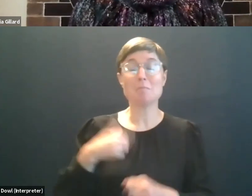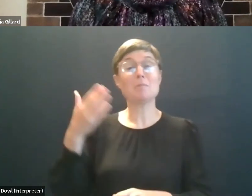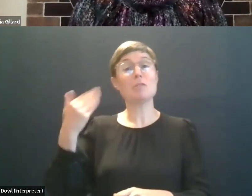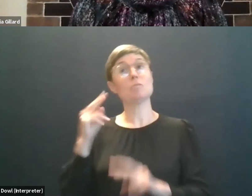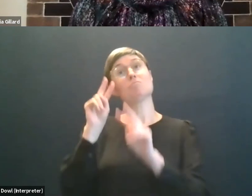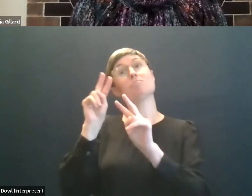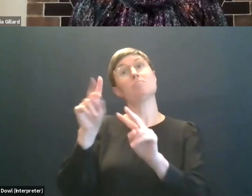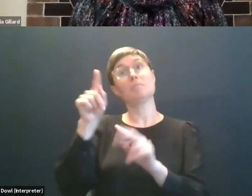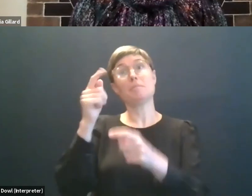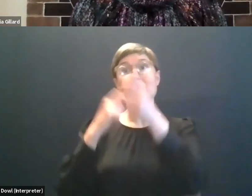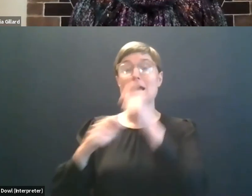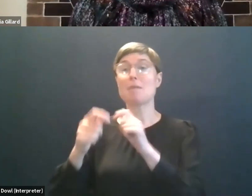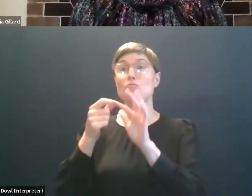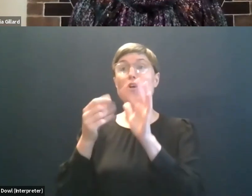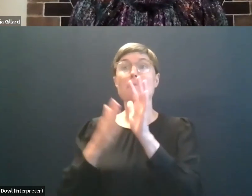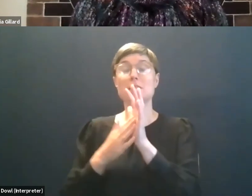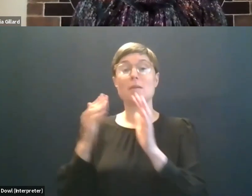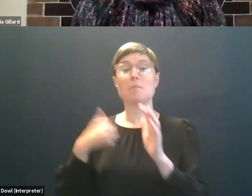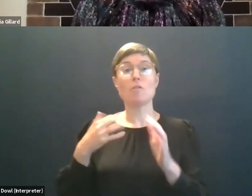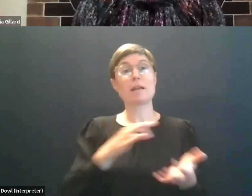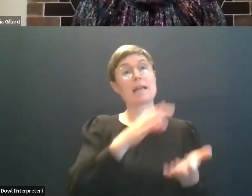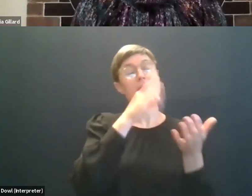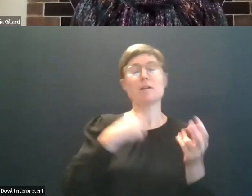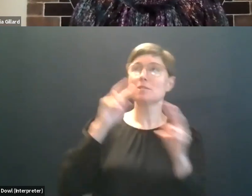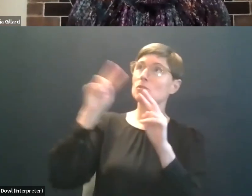in the cafe at Victoria Legal Aid, I didn't imagine we would have this opportunity, so